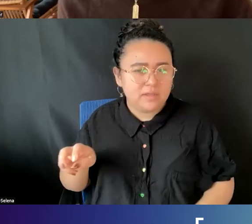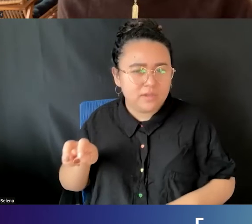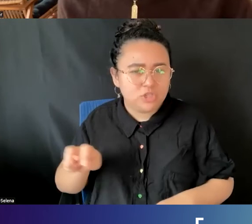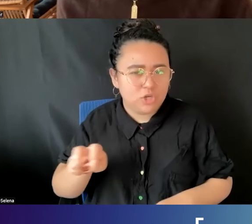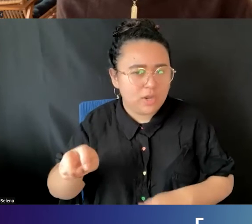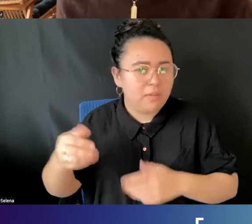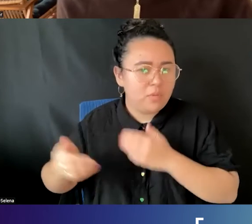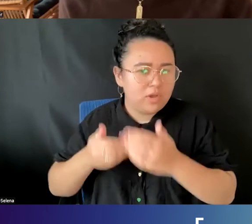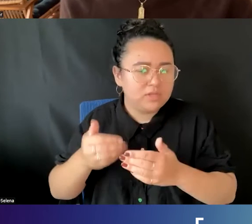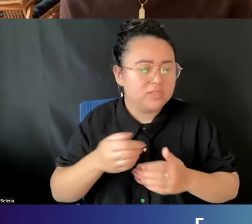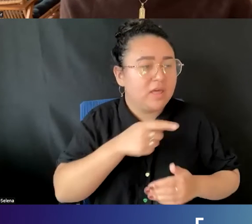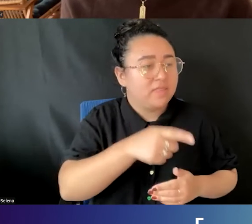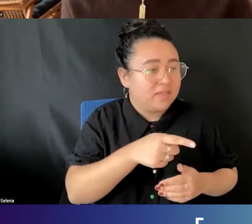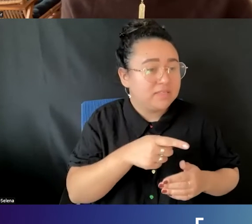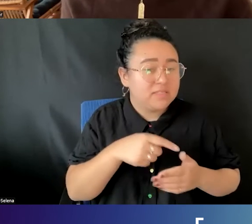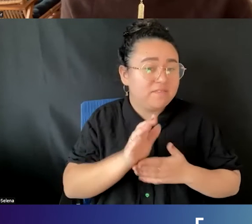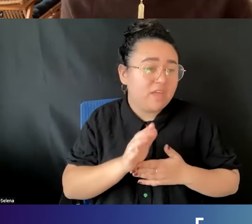Look at my my deck, right? And so